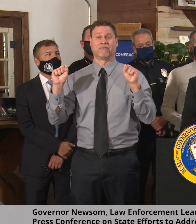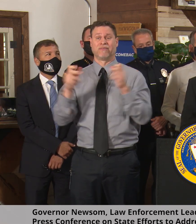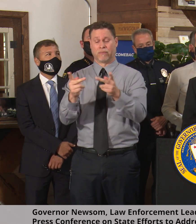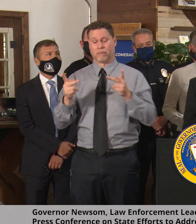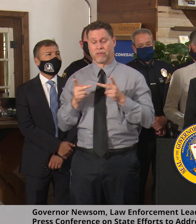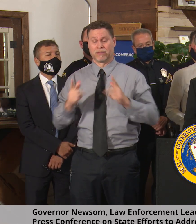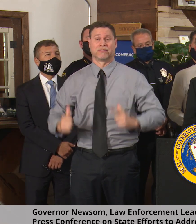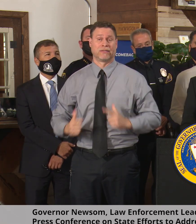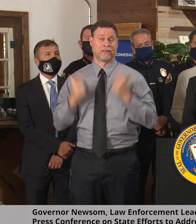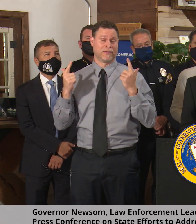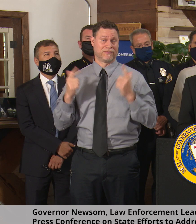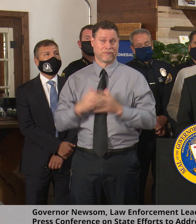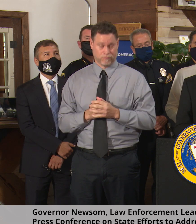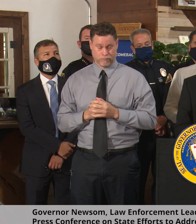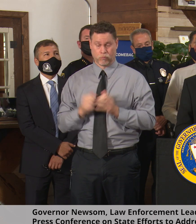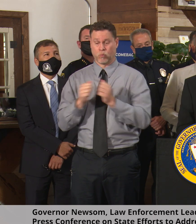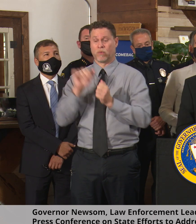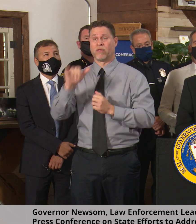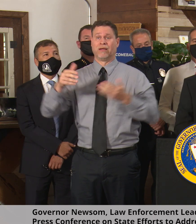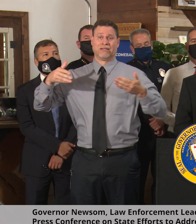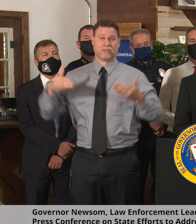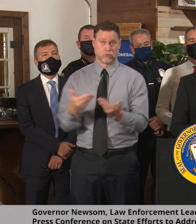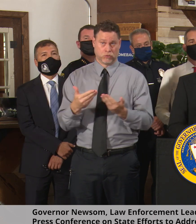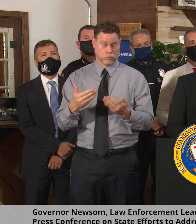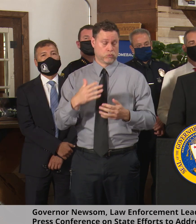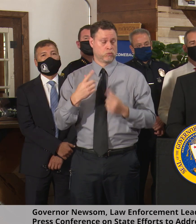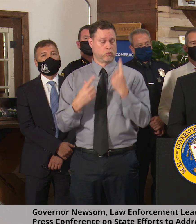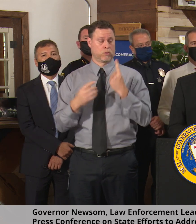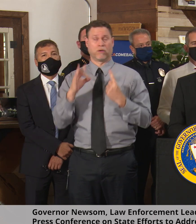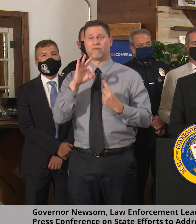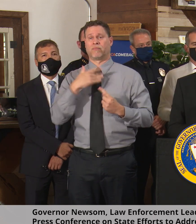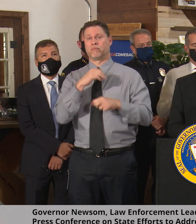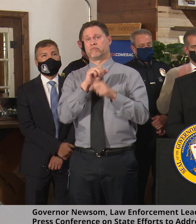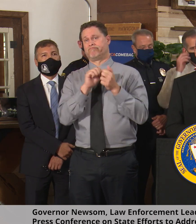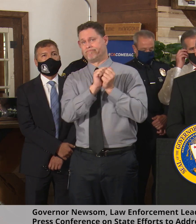to live and with that I want to introduce one of my colleagues who was with us earlier this morning